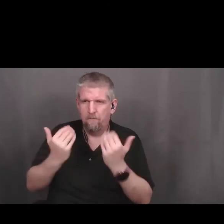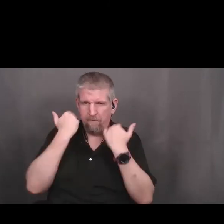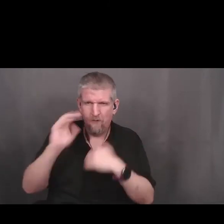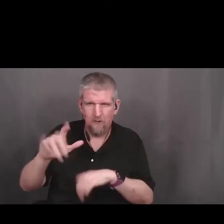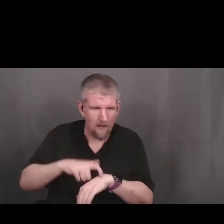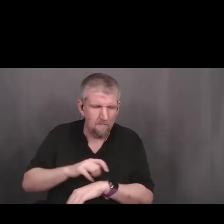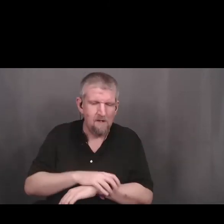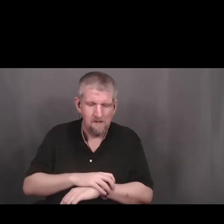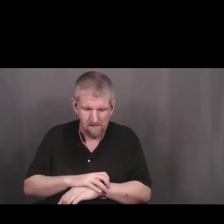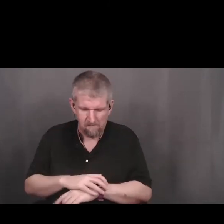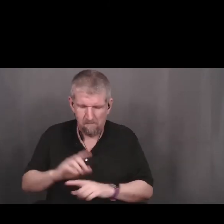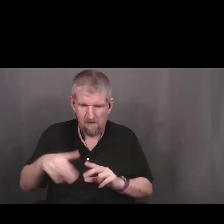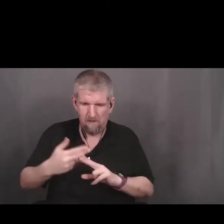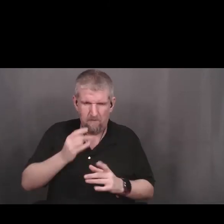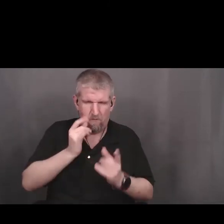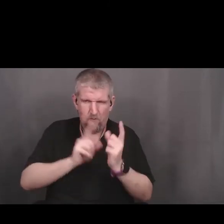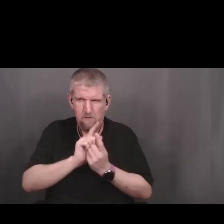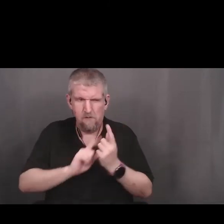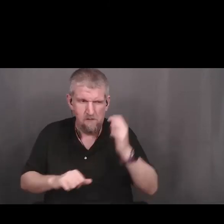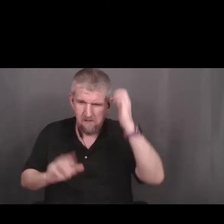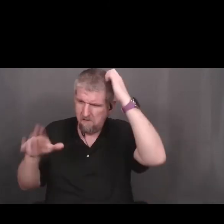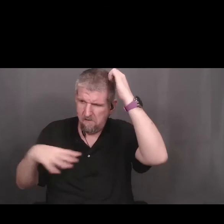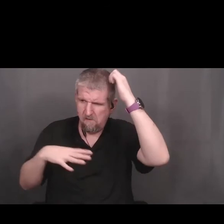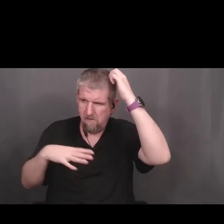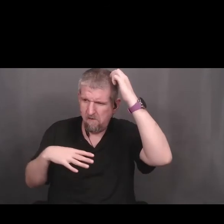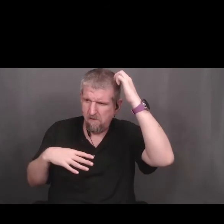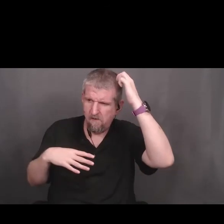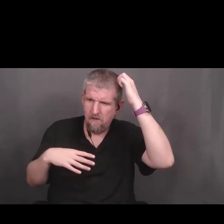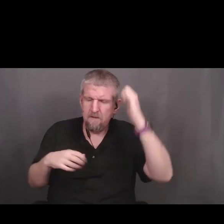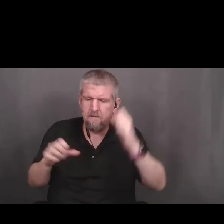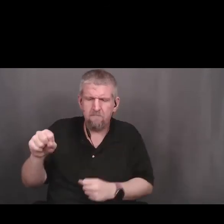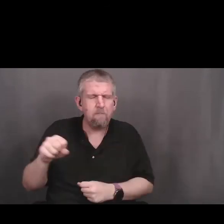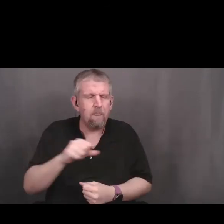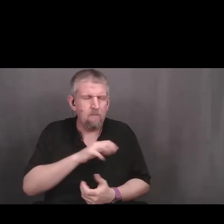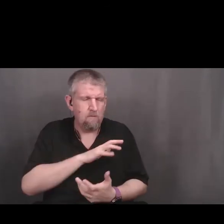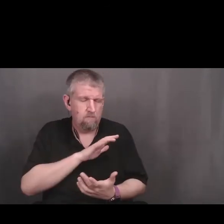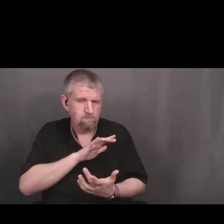on this individual thing, but. Yeah, no, you're quite fine, but yes, I would reach out to your social security,